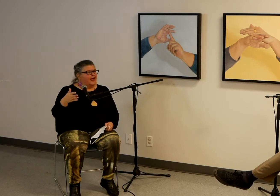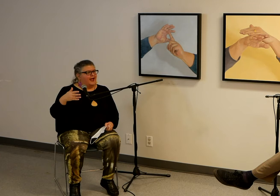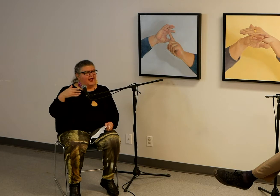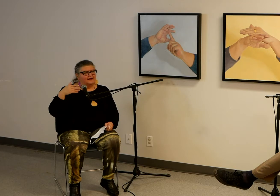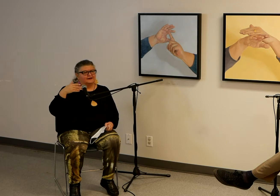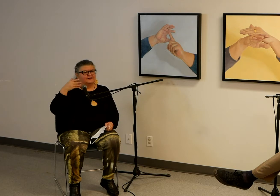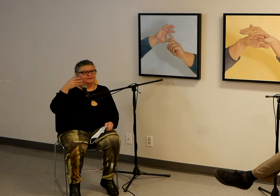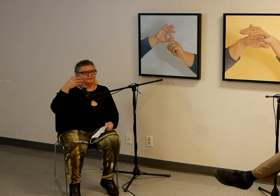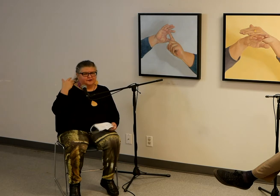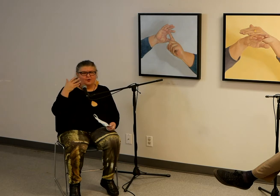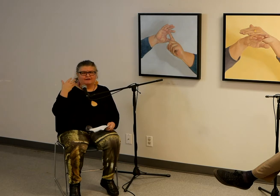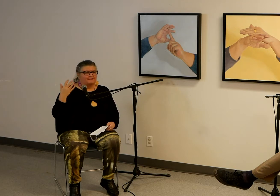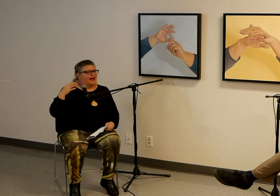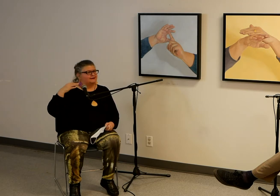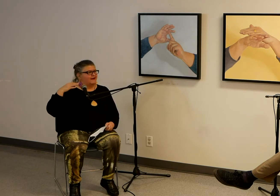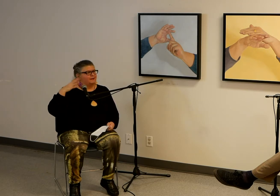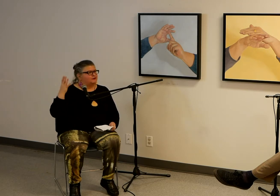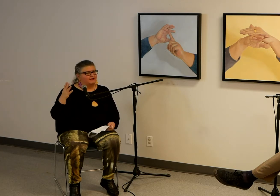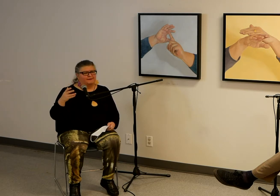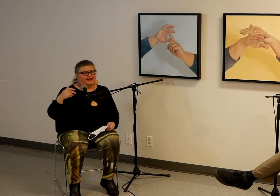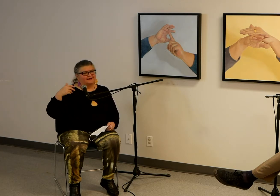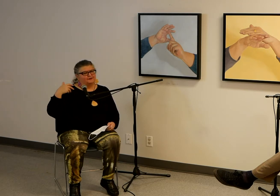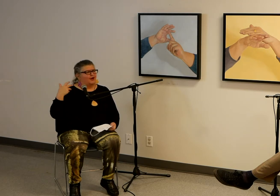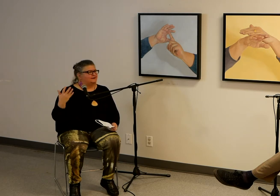and, you know, wearing a mask and everybody's wearing a mask and I'm trying